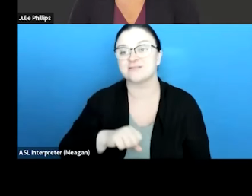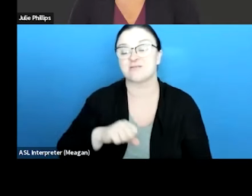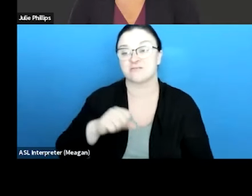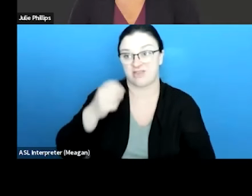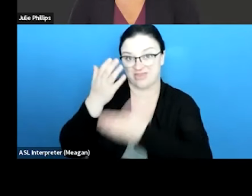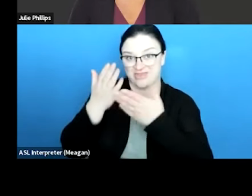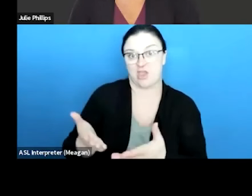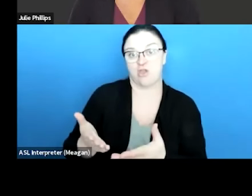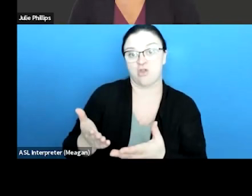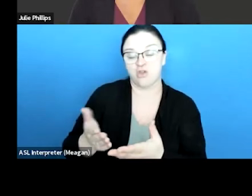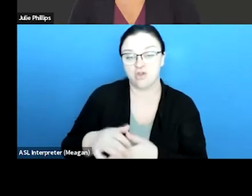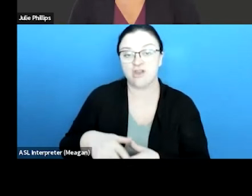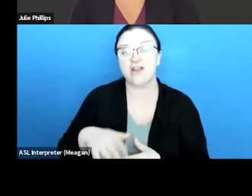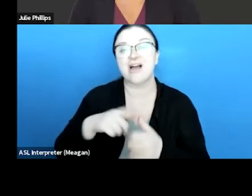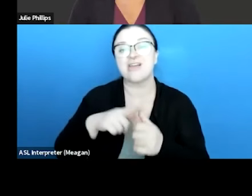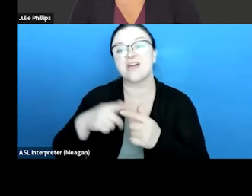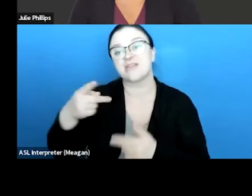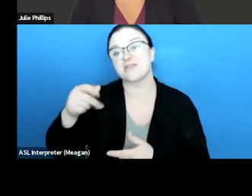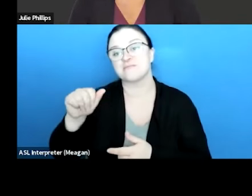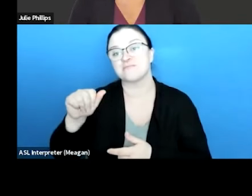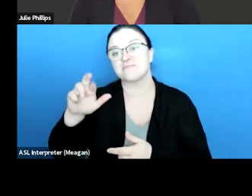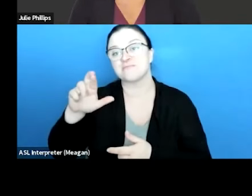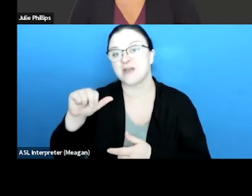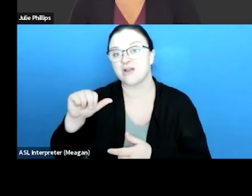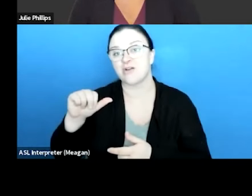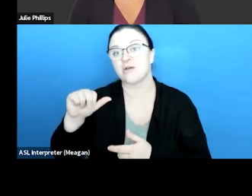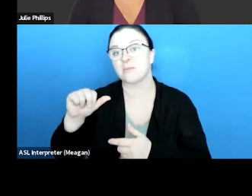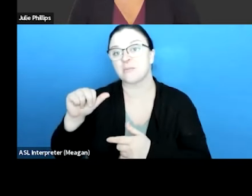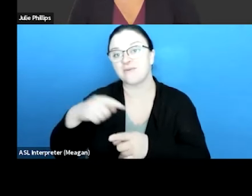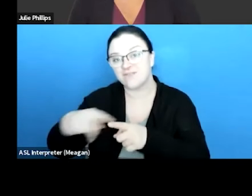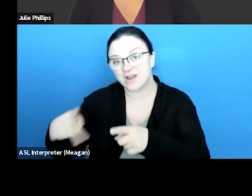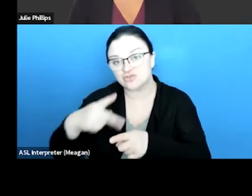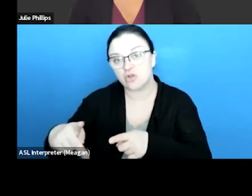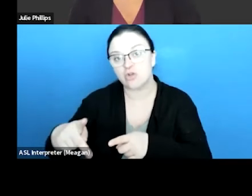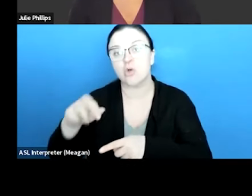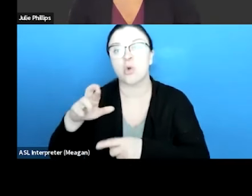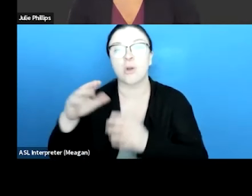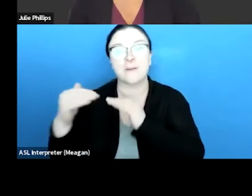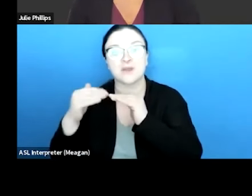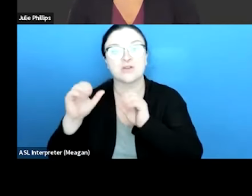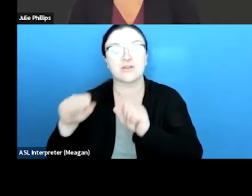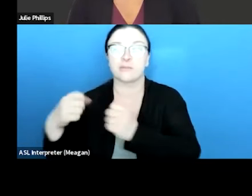and the the paraprofessional or the peer can be talking to other people on scene,